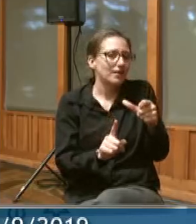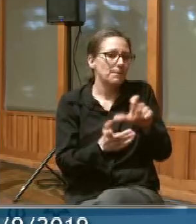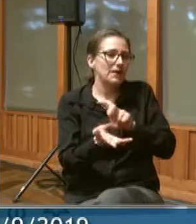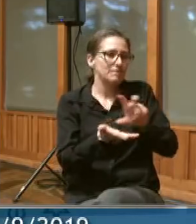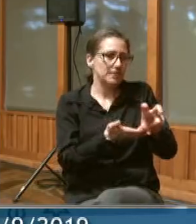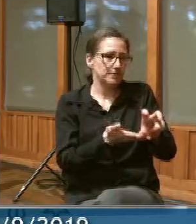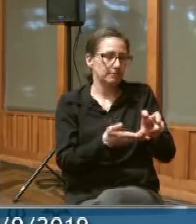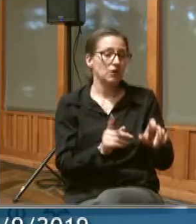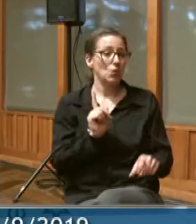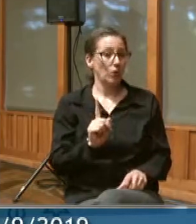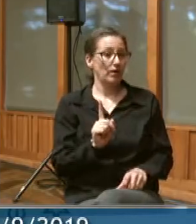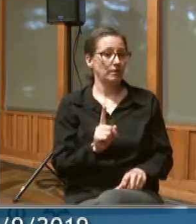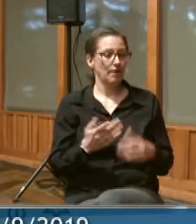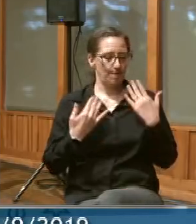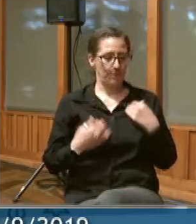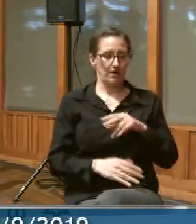BUT HERE'S AN EXAMPLE OF SOME OF THE THINGS I THINK WE SHOULD NOT